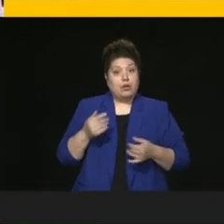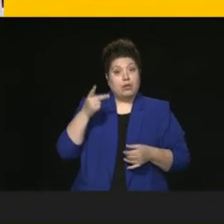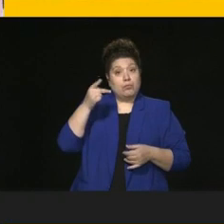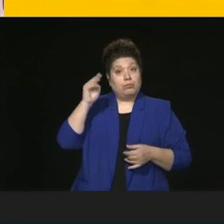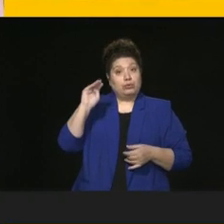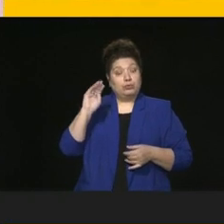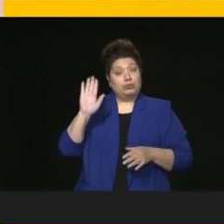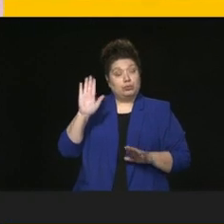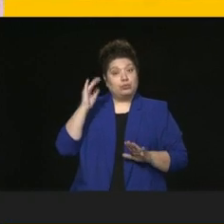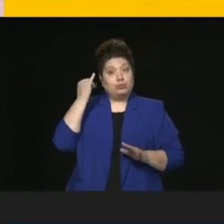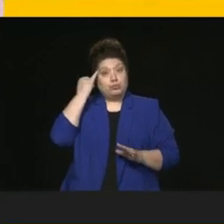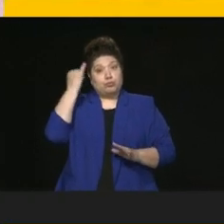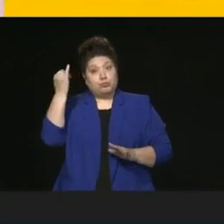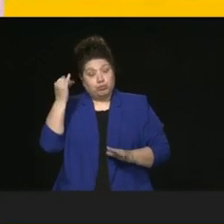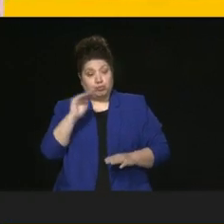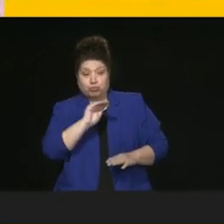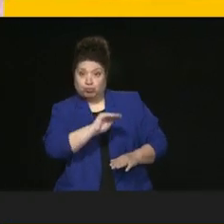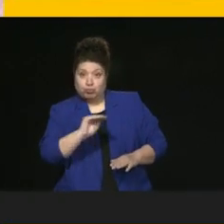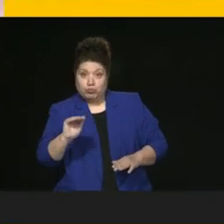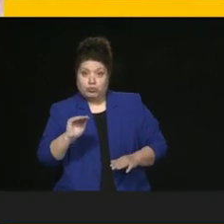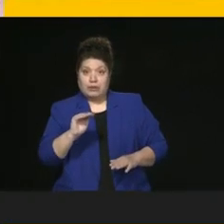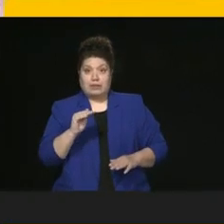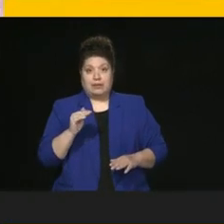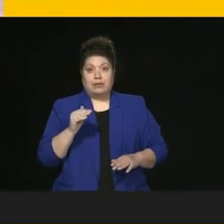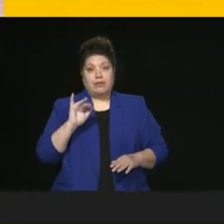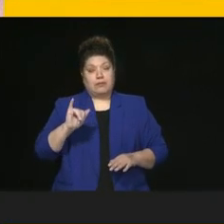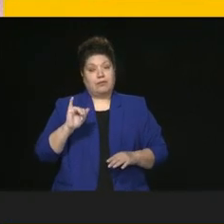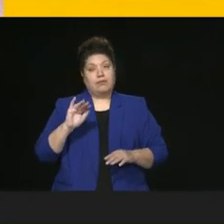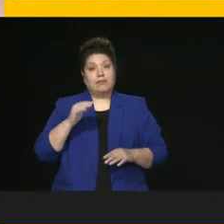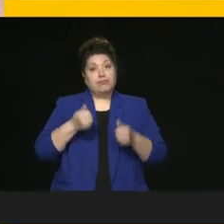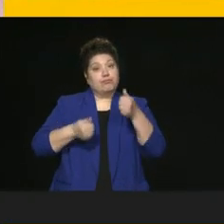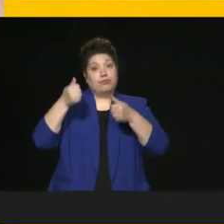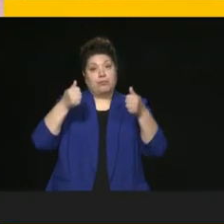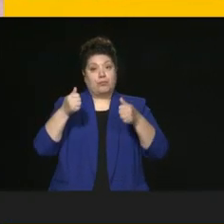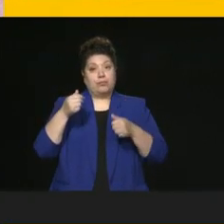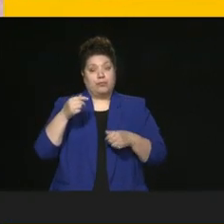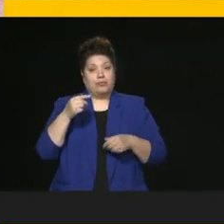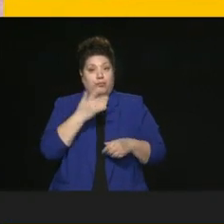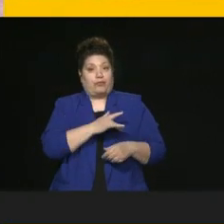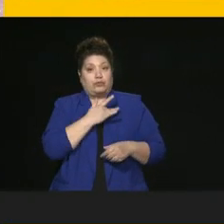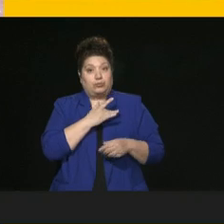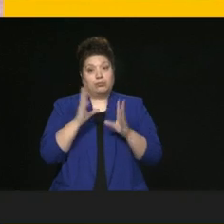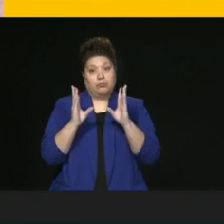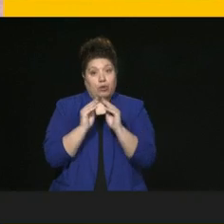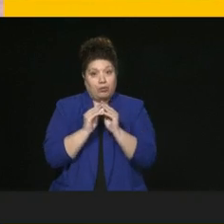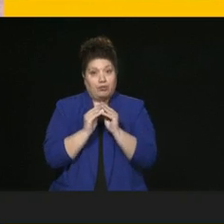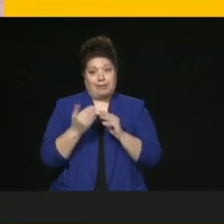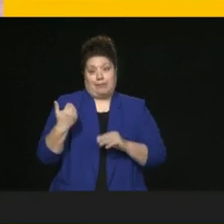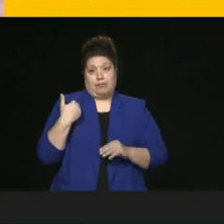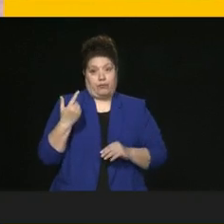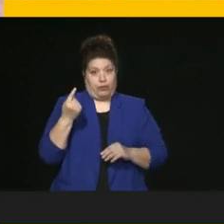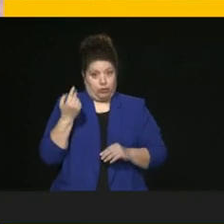PROVINCES. THE PRIME MINISTER FIRST BROACHED IT WITH THE PREMIERS AT